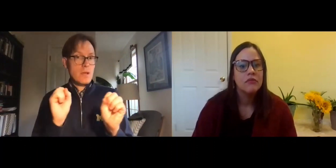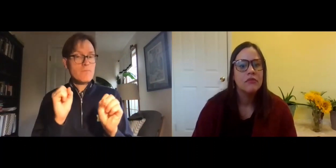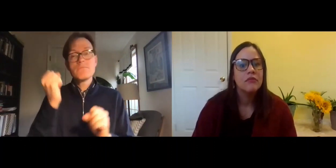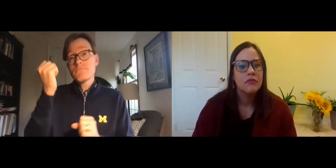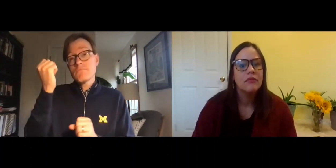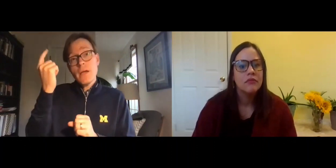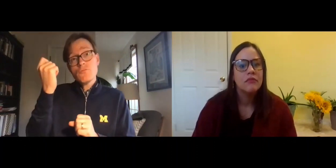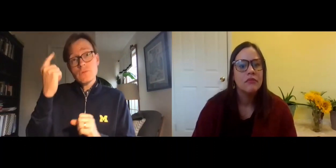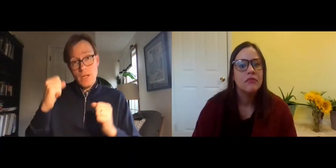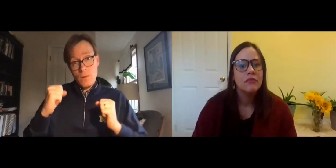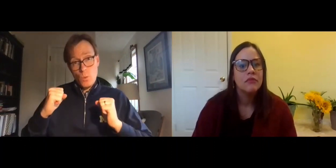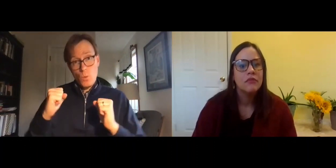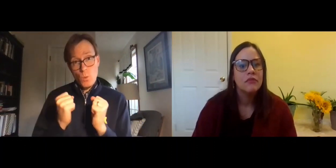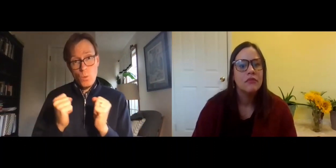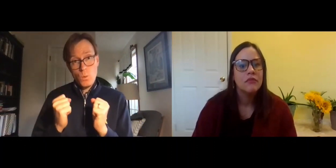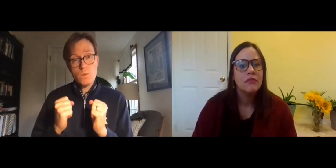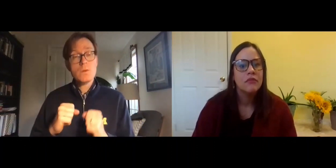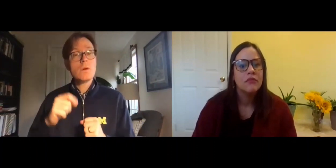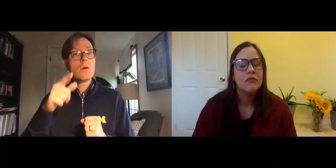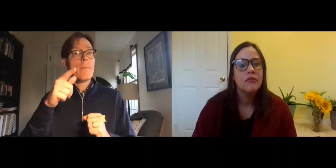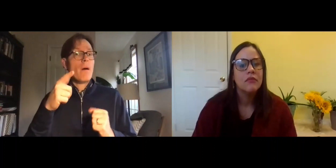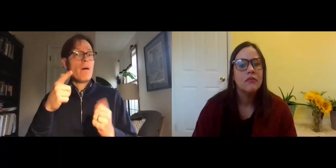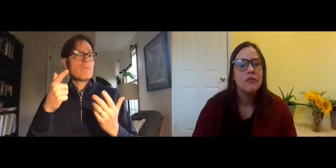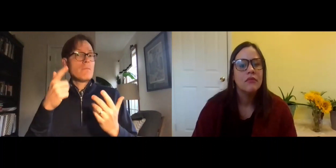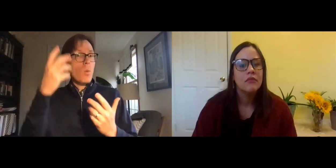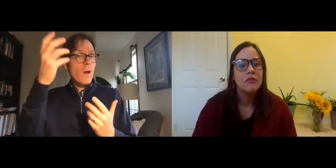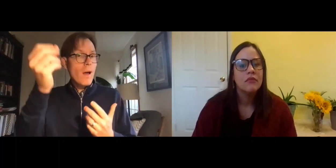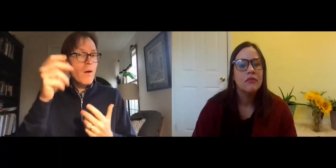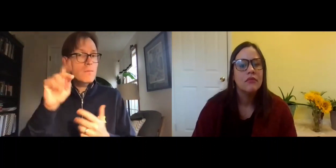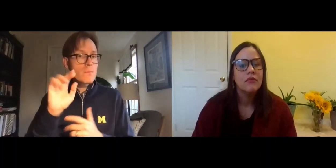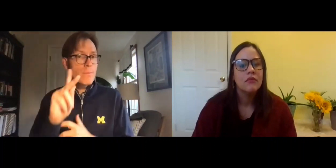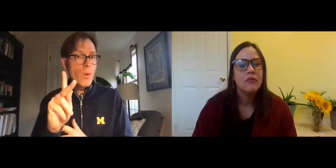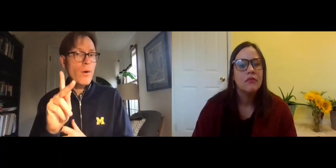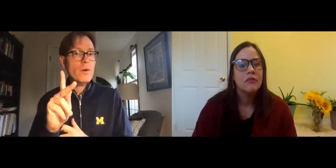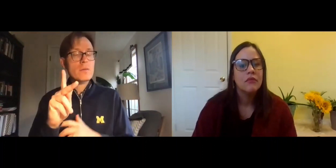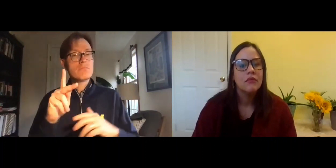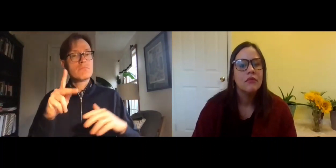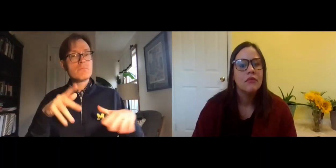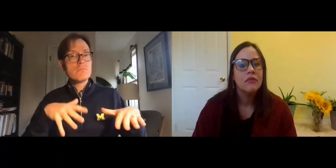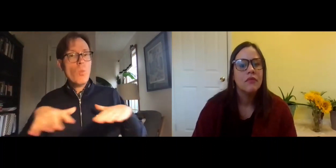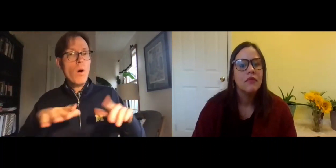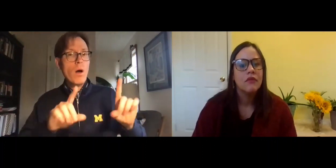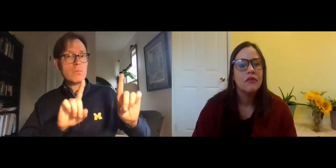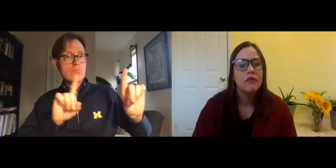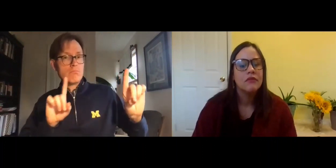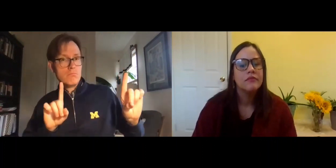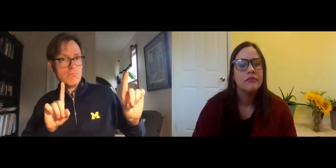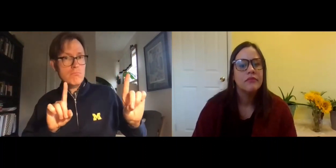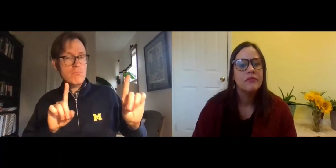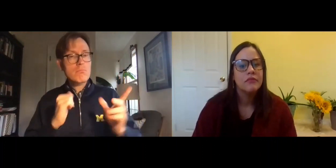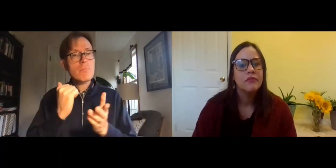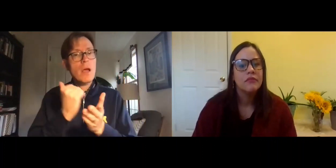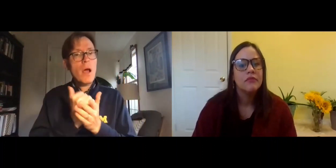And of course, if you can meet outside, that is safe, but if it's cold, if you can go to